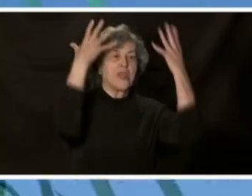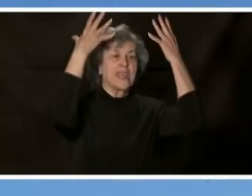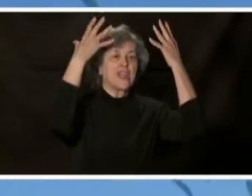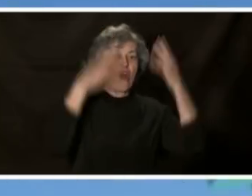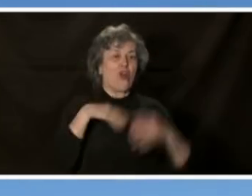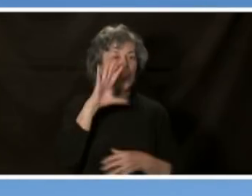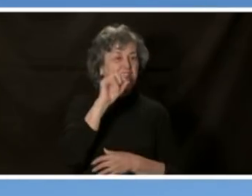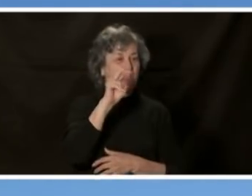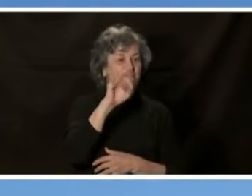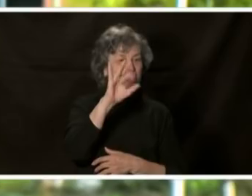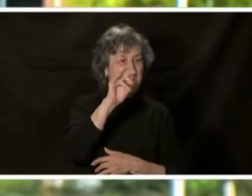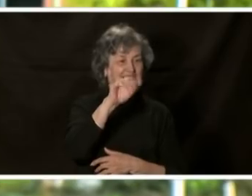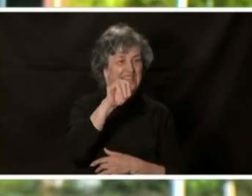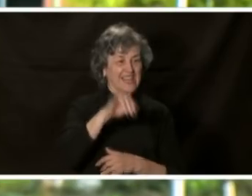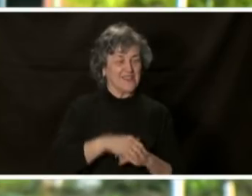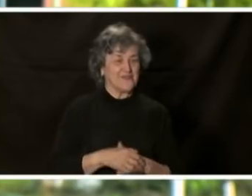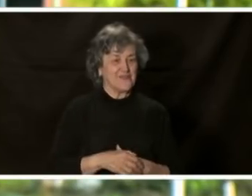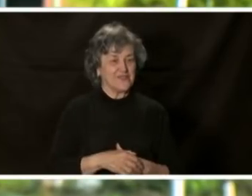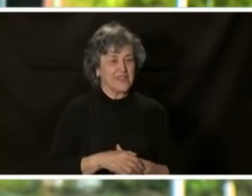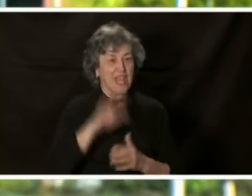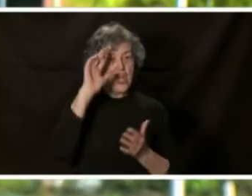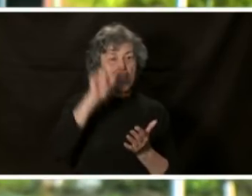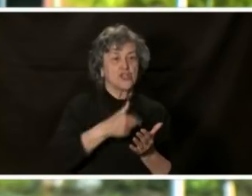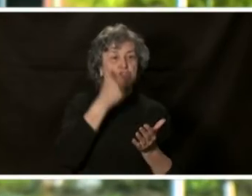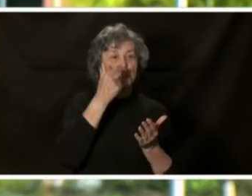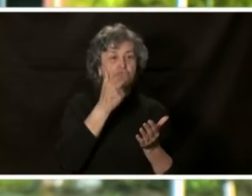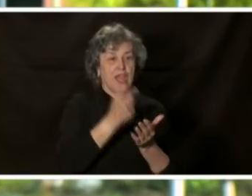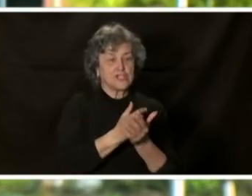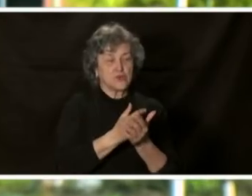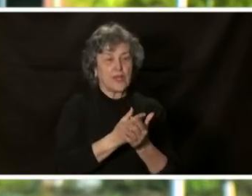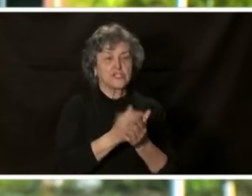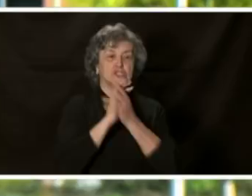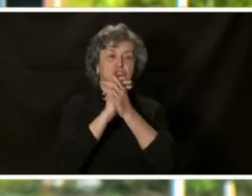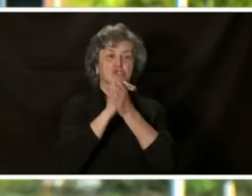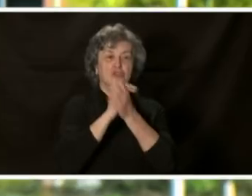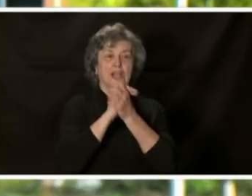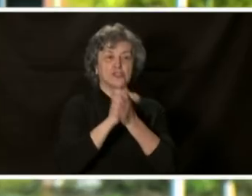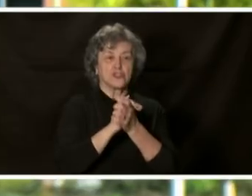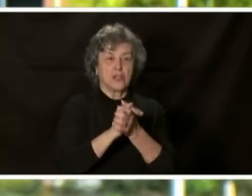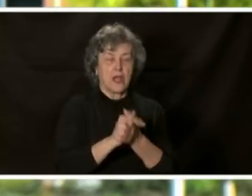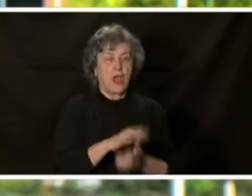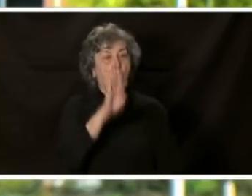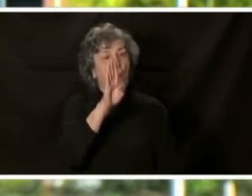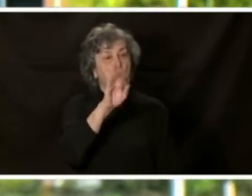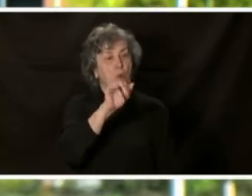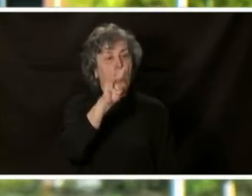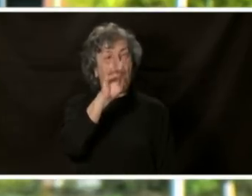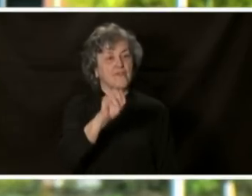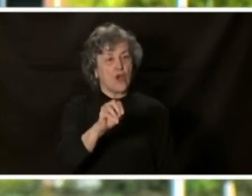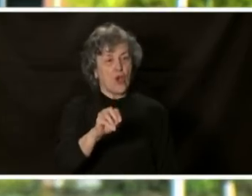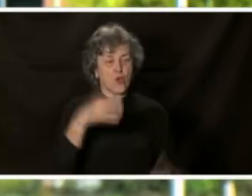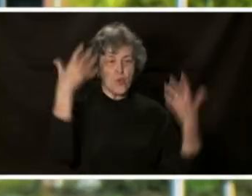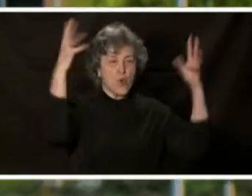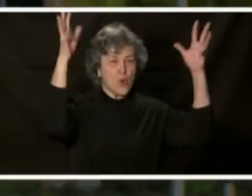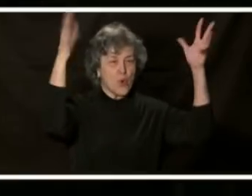CONGRATULATIONS, GRADUATES. BRAVO. WE ARE VERY, VERY PROUD. AND BLAZE ON.